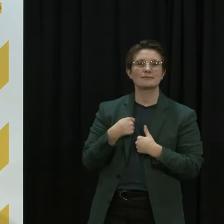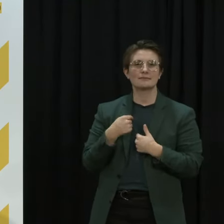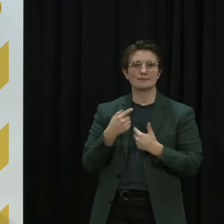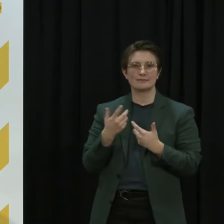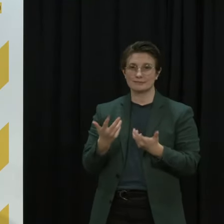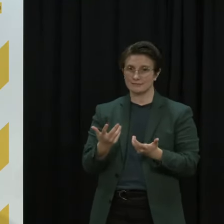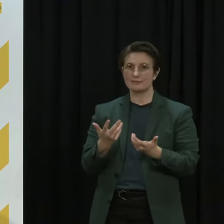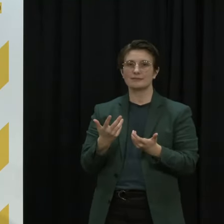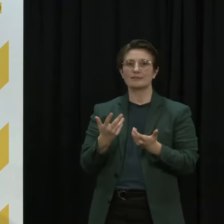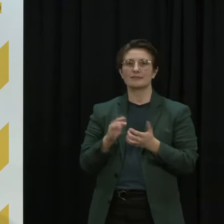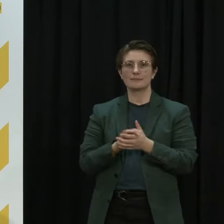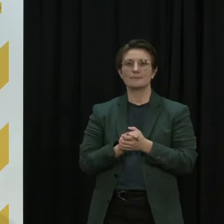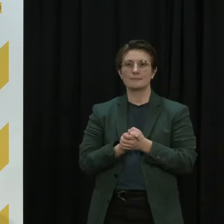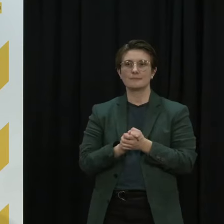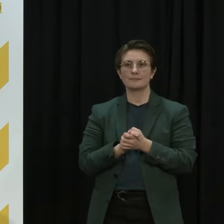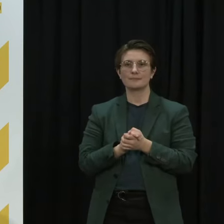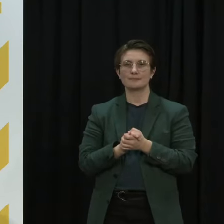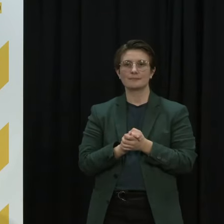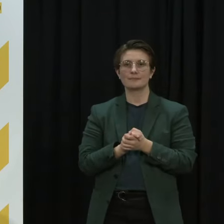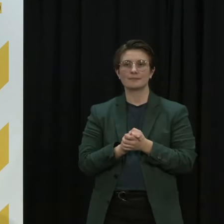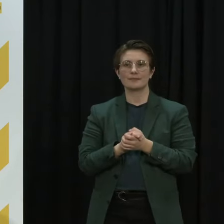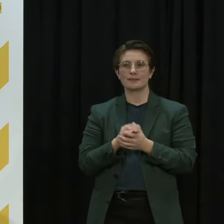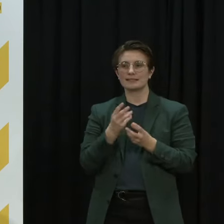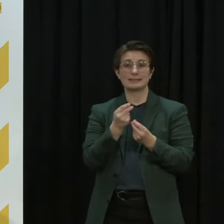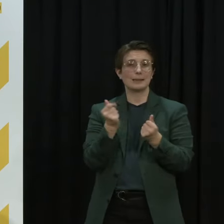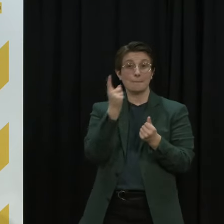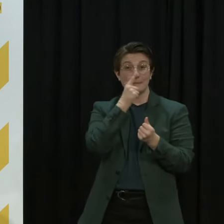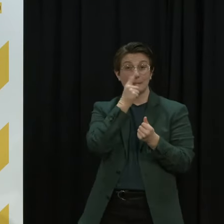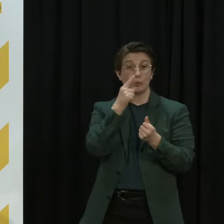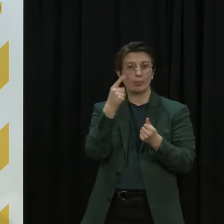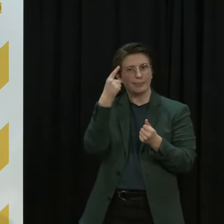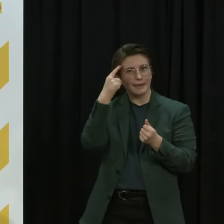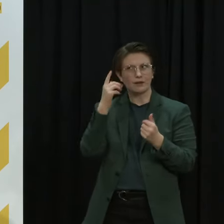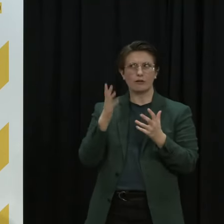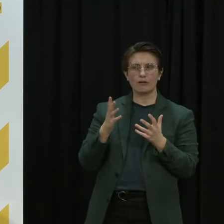We do know and we are told that there are people who are still waiting it out. To see if COVID-19 will pass them by.